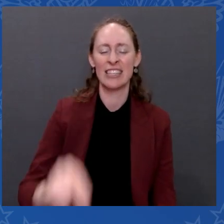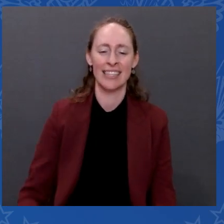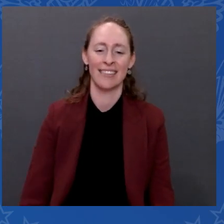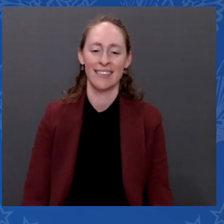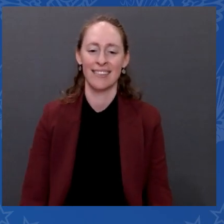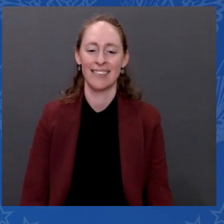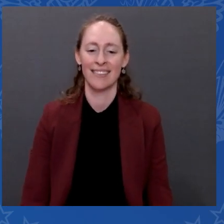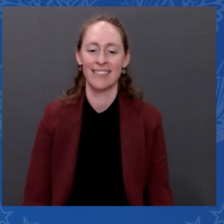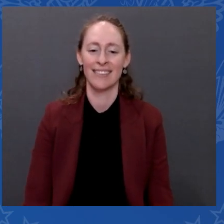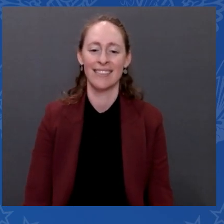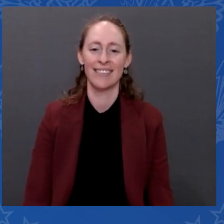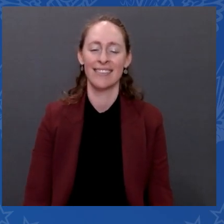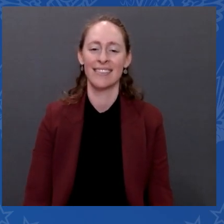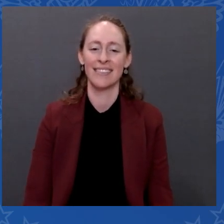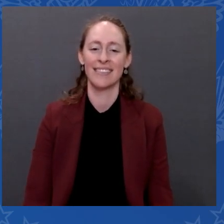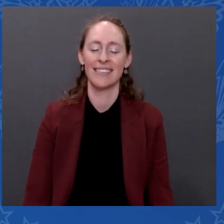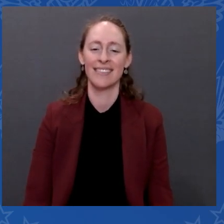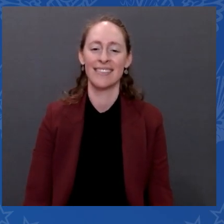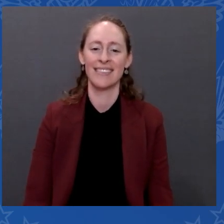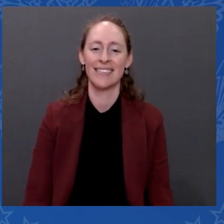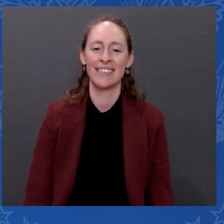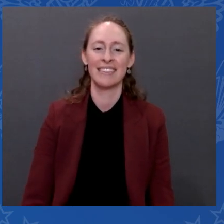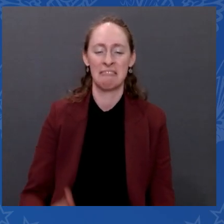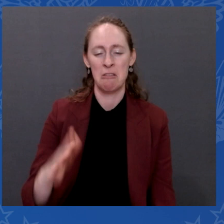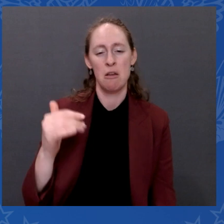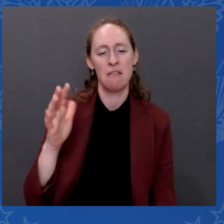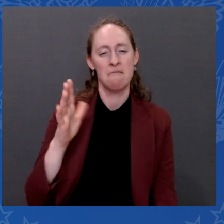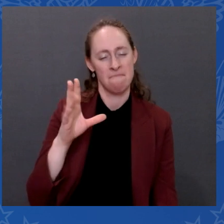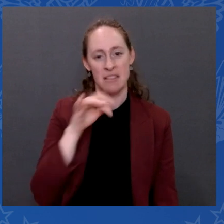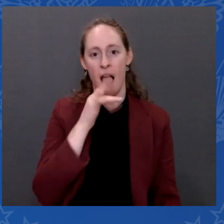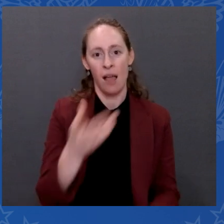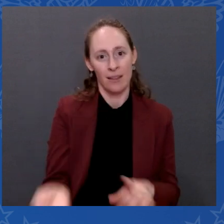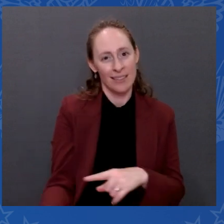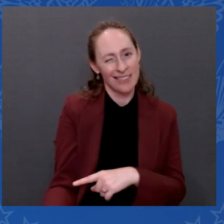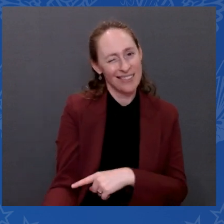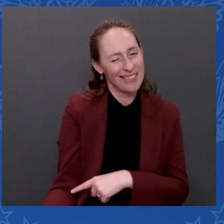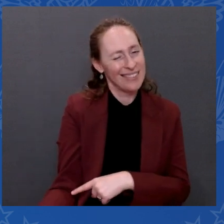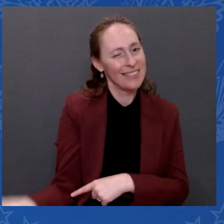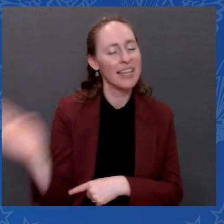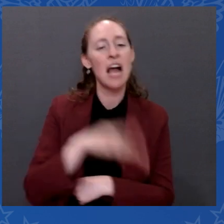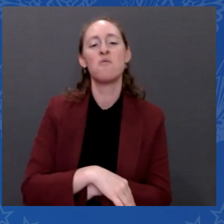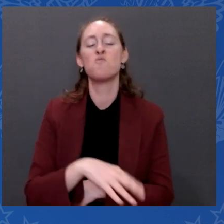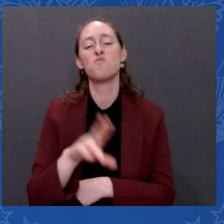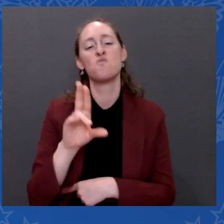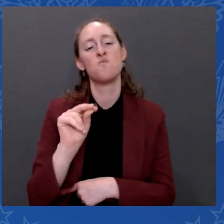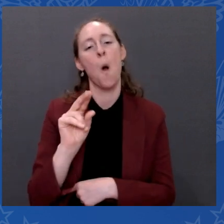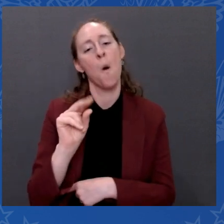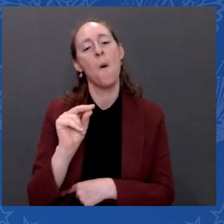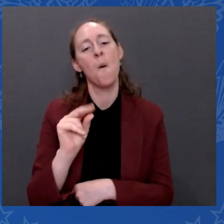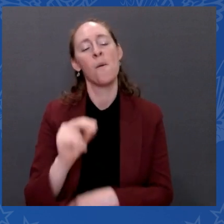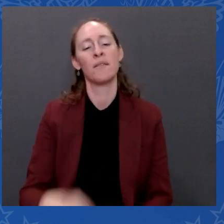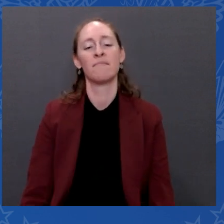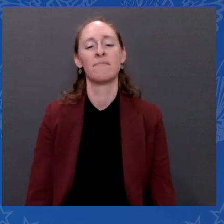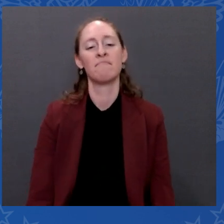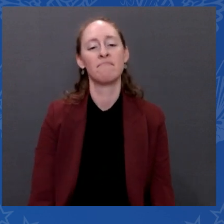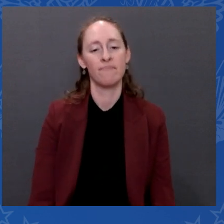But I'm -- you know, I'm meeting all my requirements that's come before me, and we're making decisions on a whole range of other topics as well.